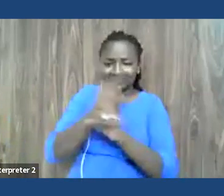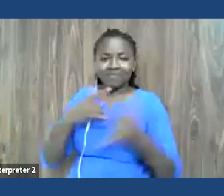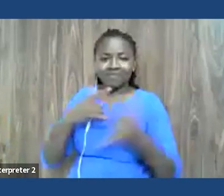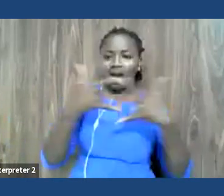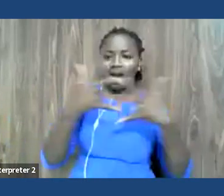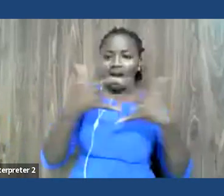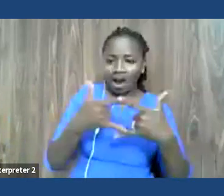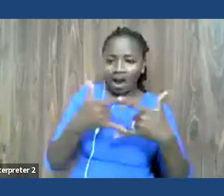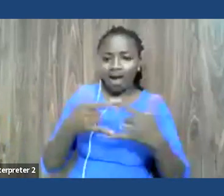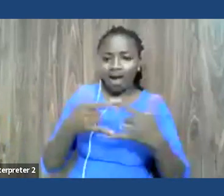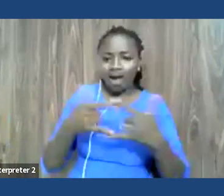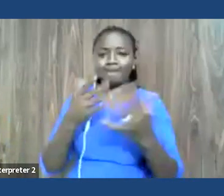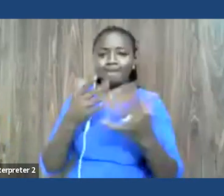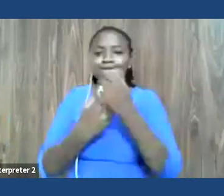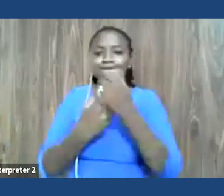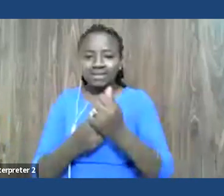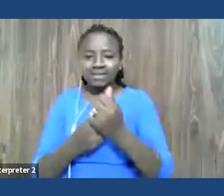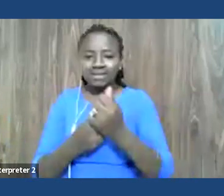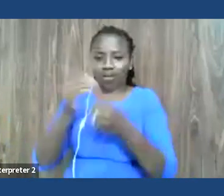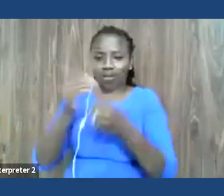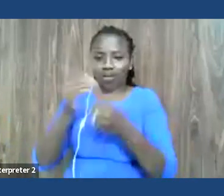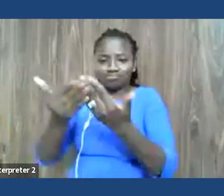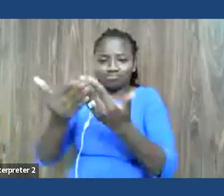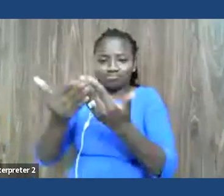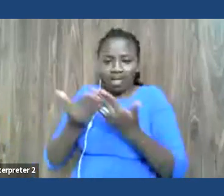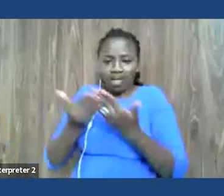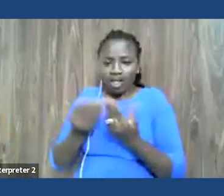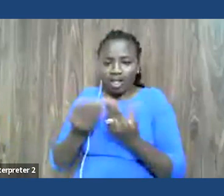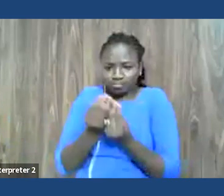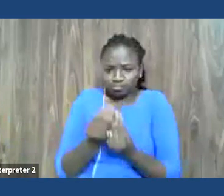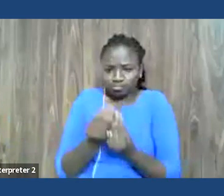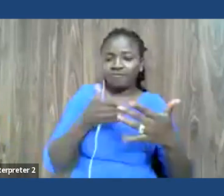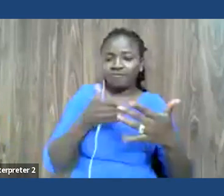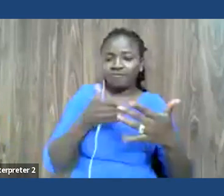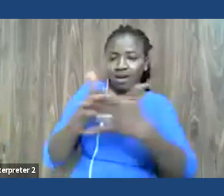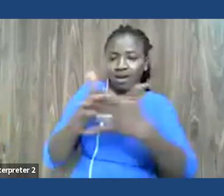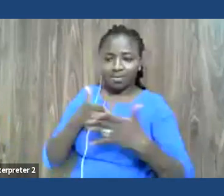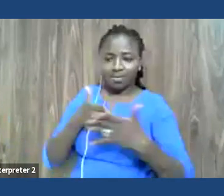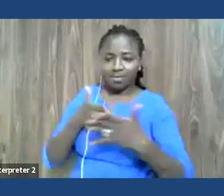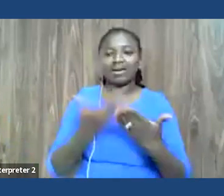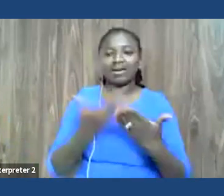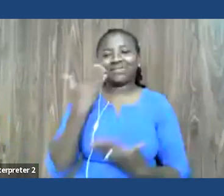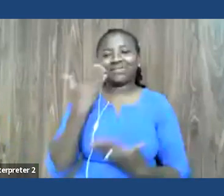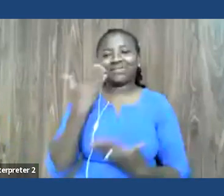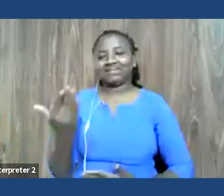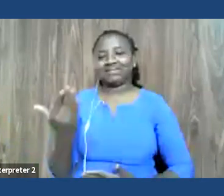can address each of these barriers individually for unique needs around the globe. Frances, thank you for that.